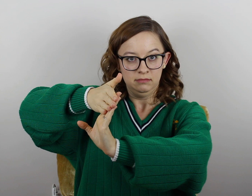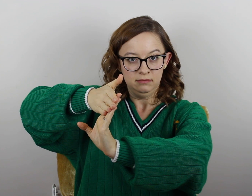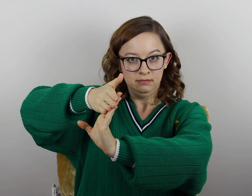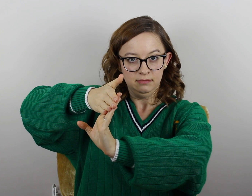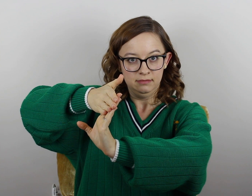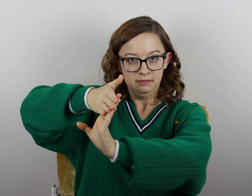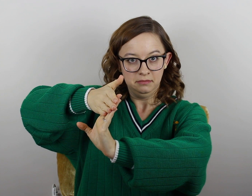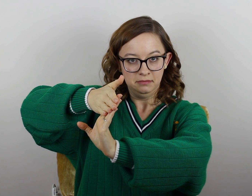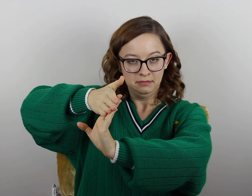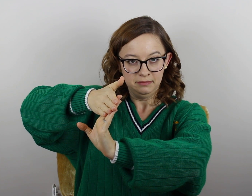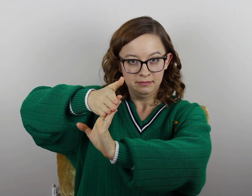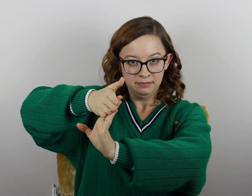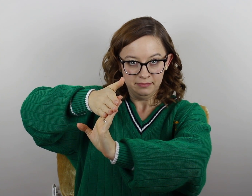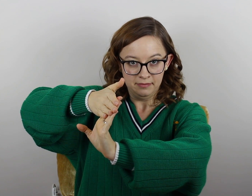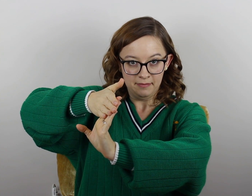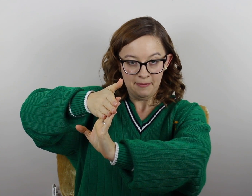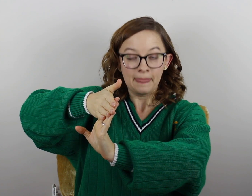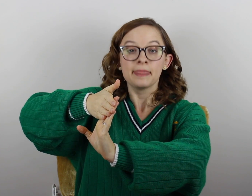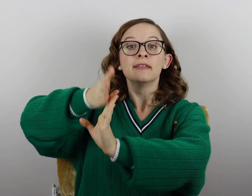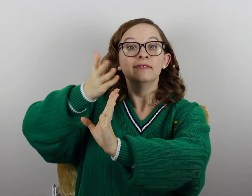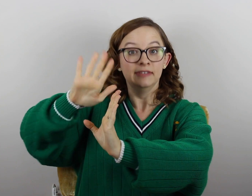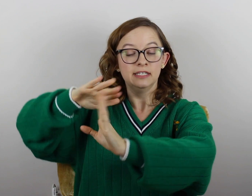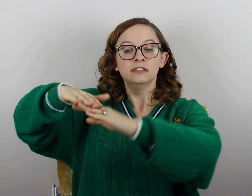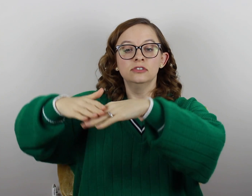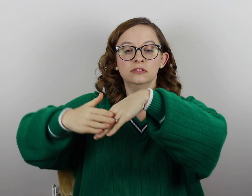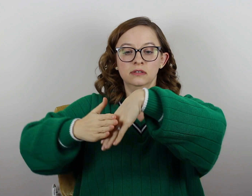You don't want to hurt yourself, so just a light pressure like so.